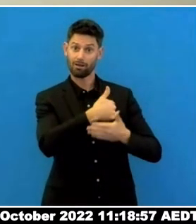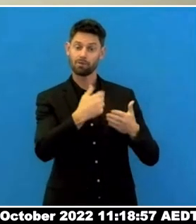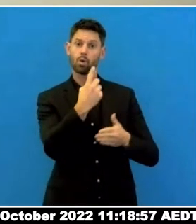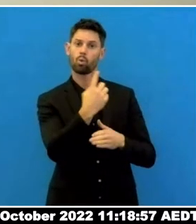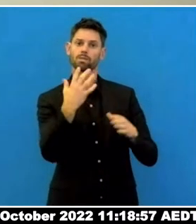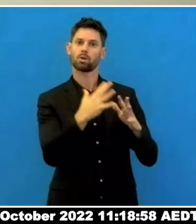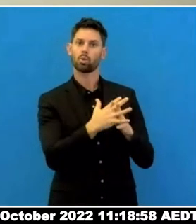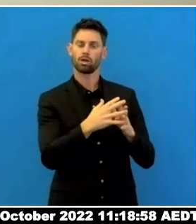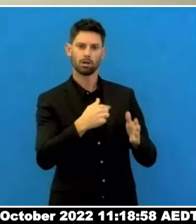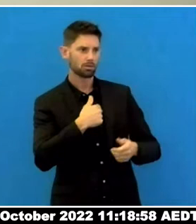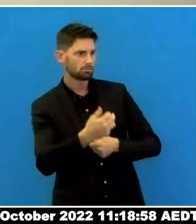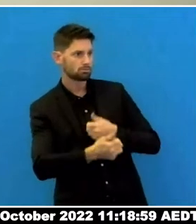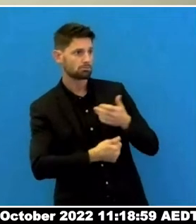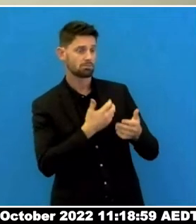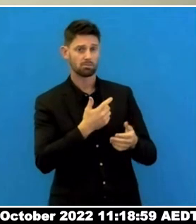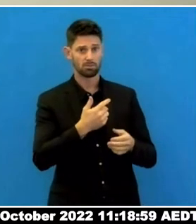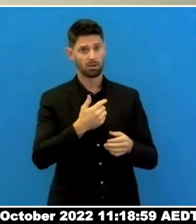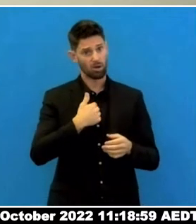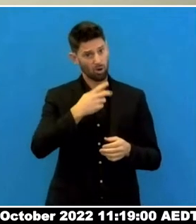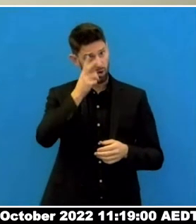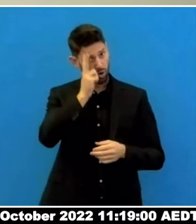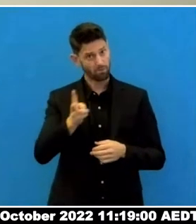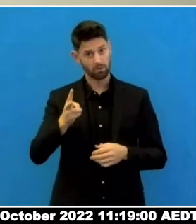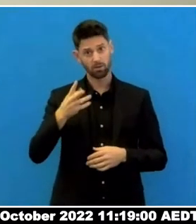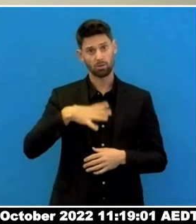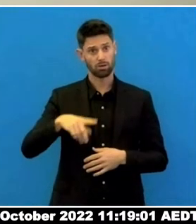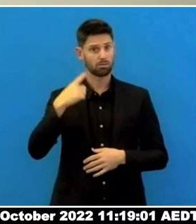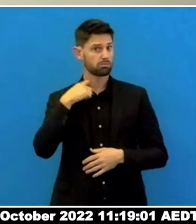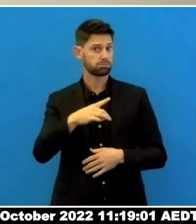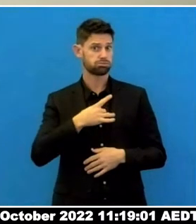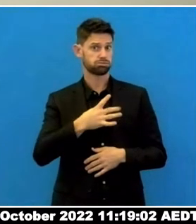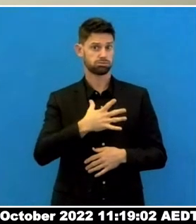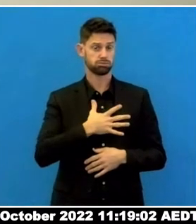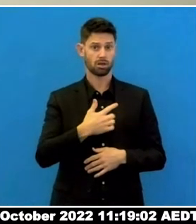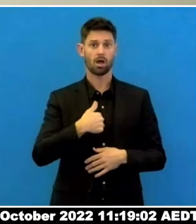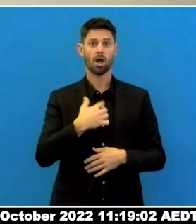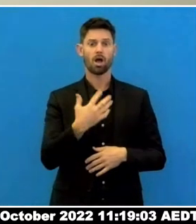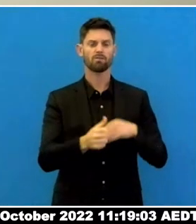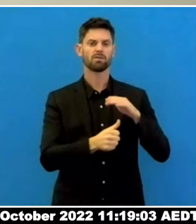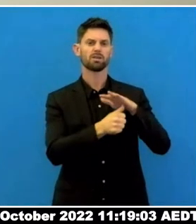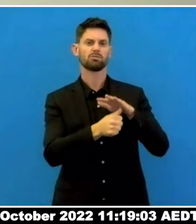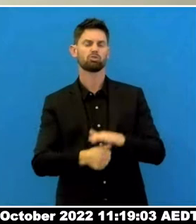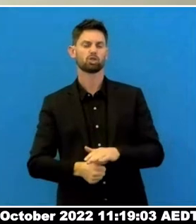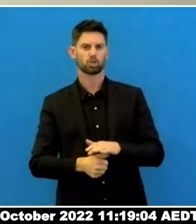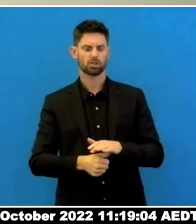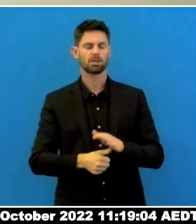I often feel suicidal. I take anti depressant medication or Lexapro, as well as medicine